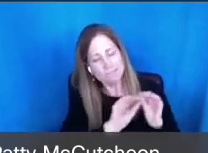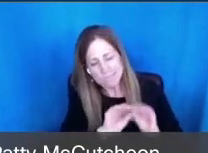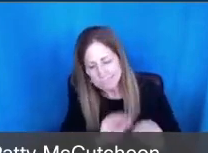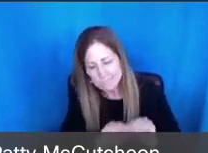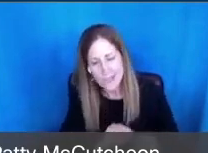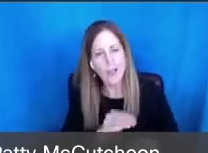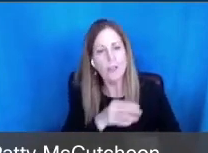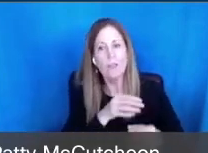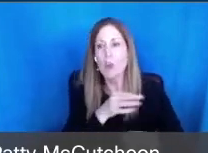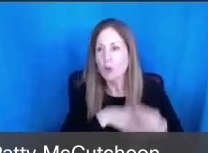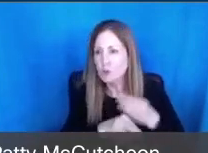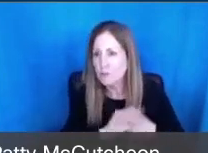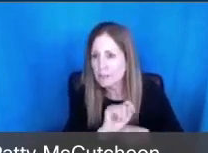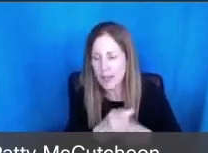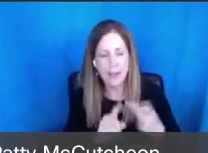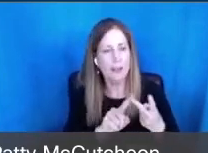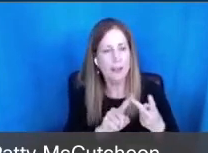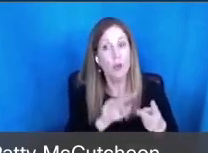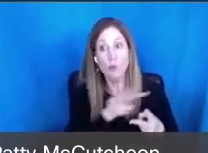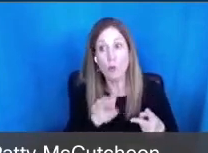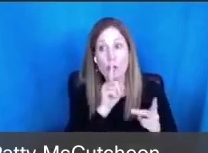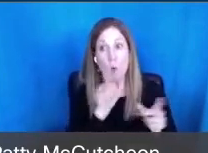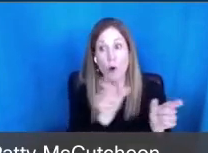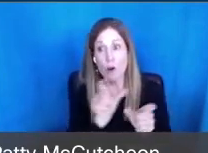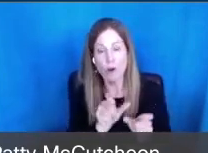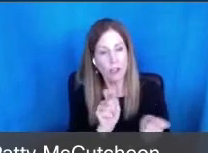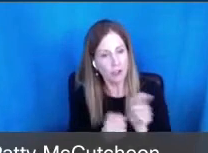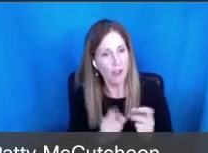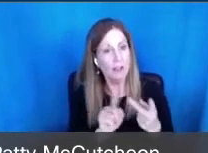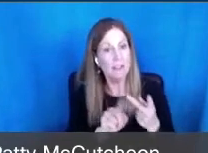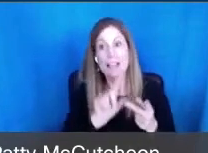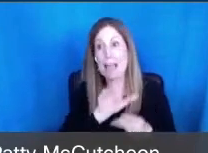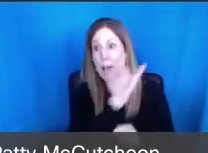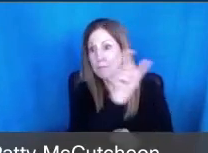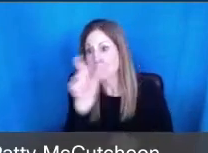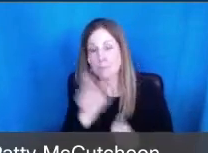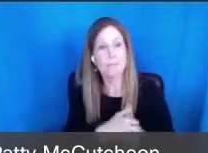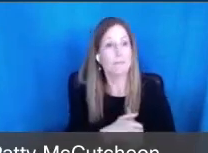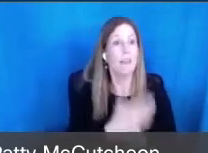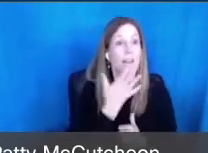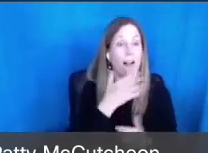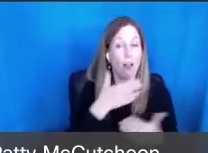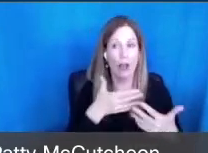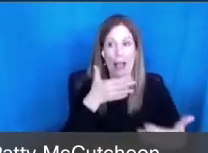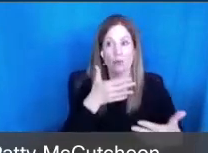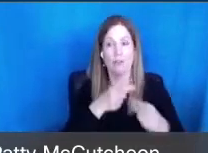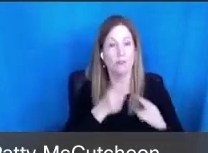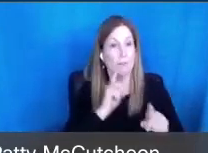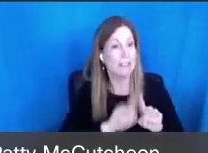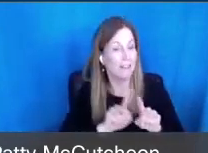how to adjust the reading order and the tab order, how to assess the color contrast of different items included in their training, among many other things.